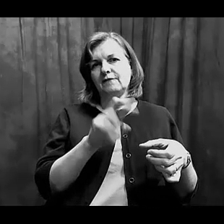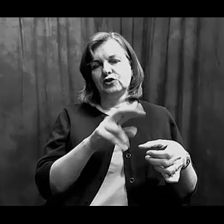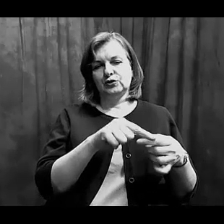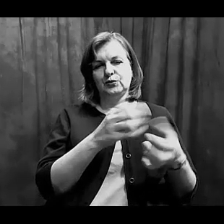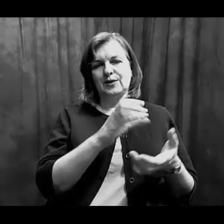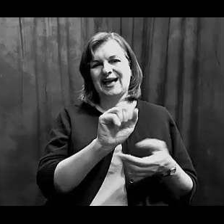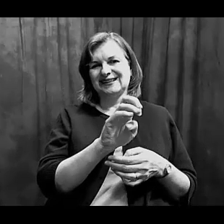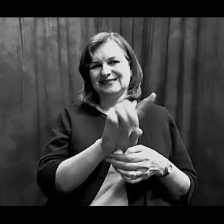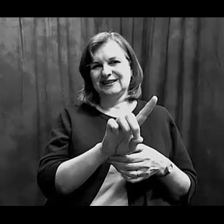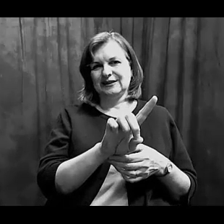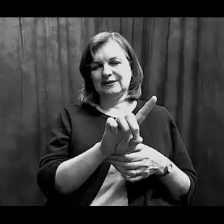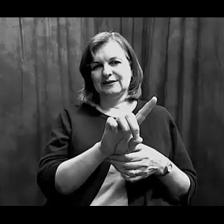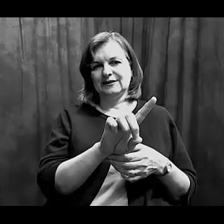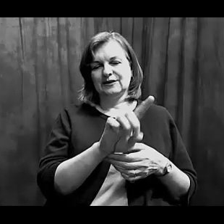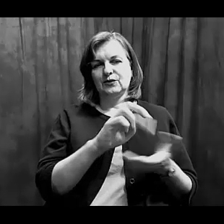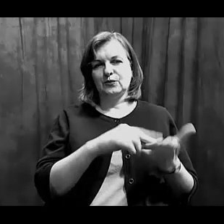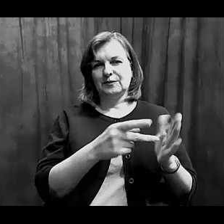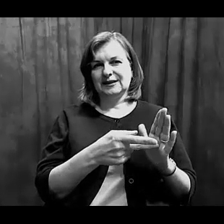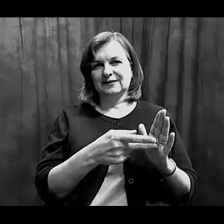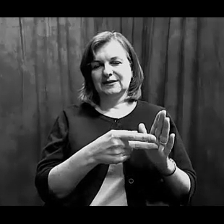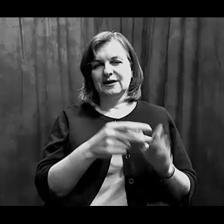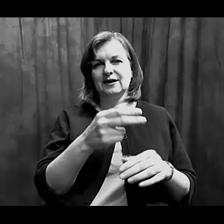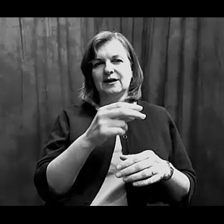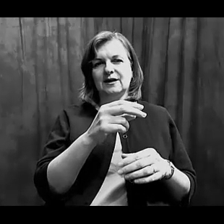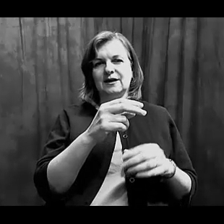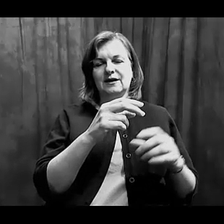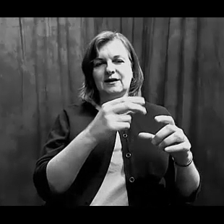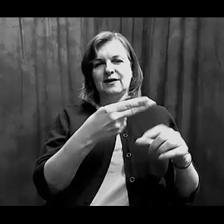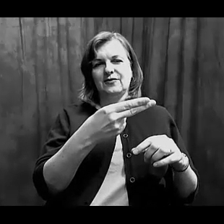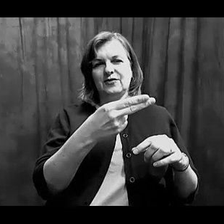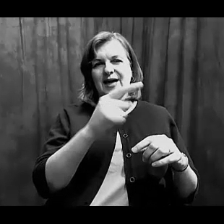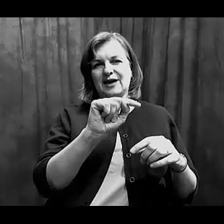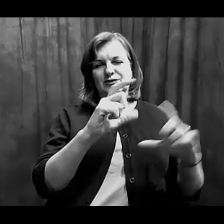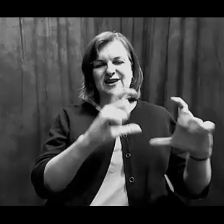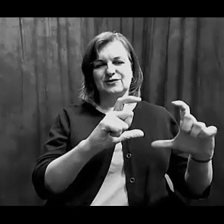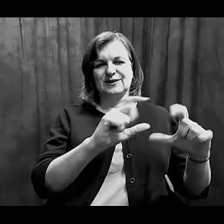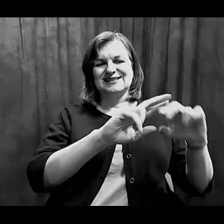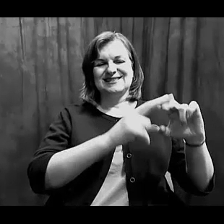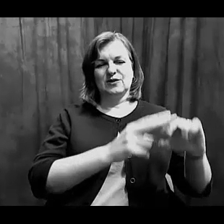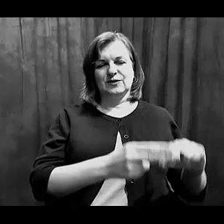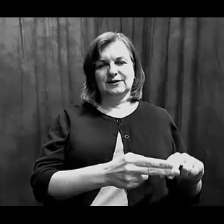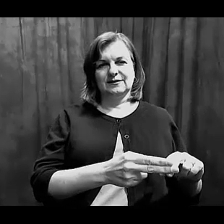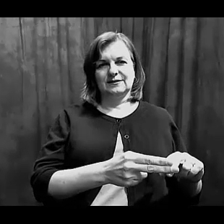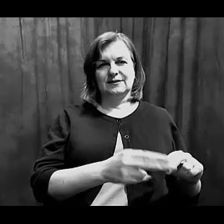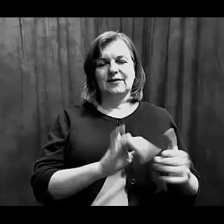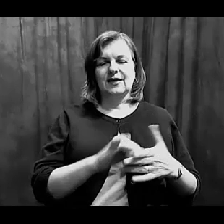if we add a buffer to that we're actually going to decrease the hydrogen [H+]